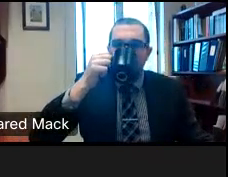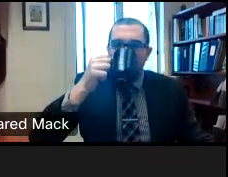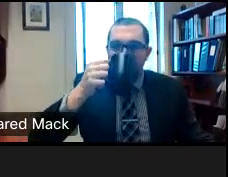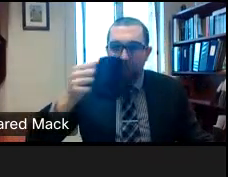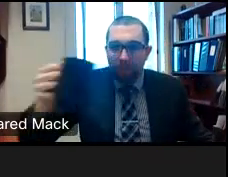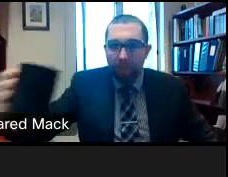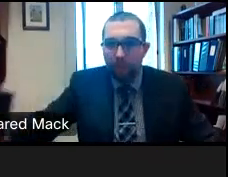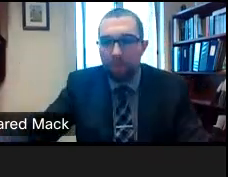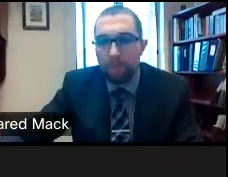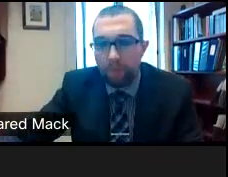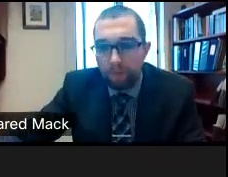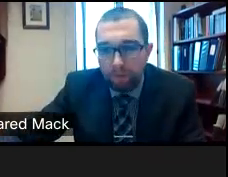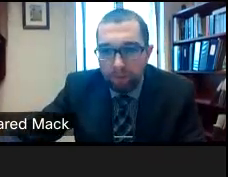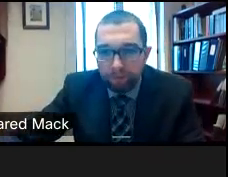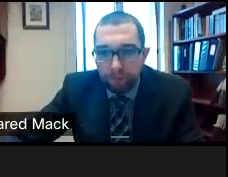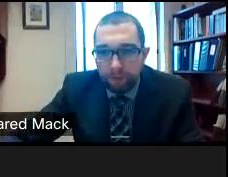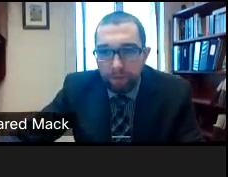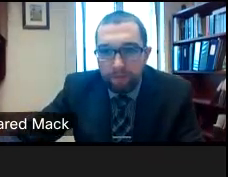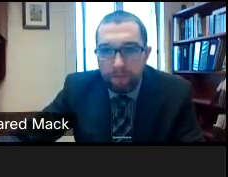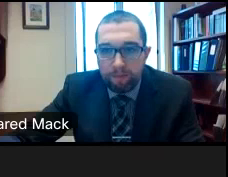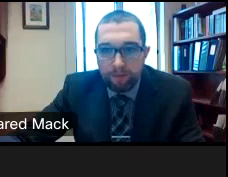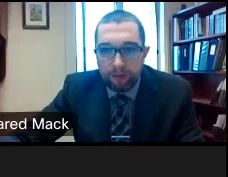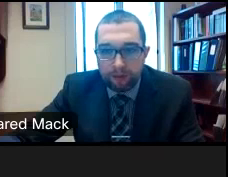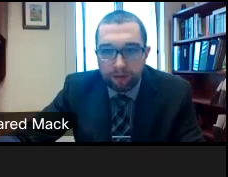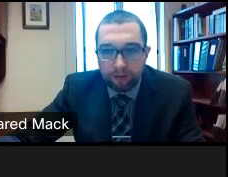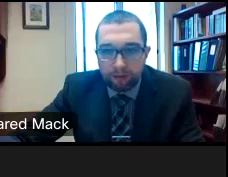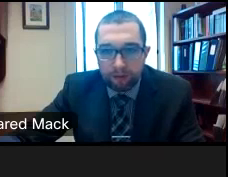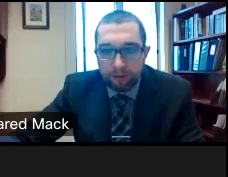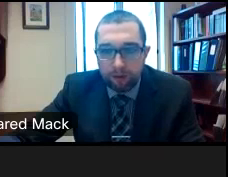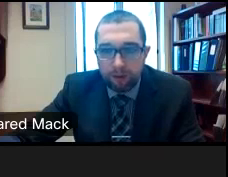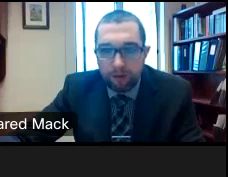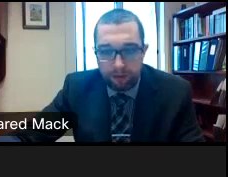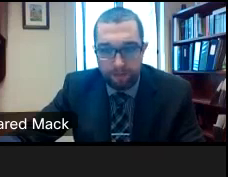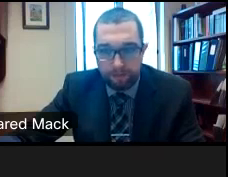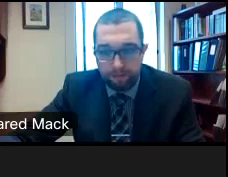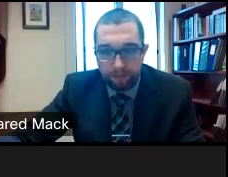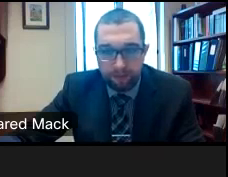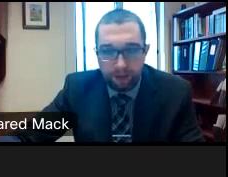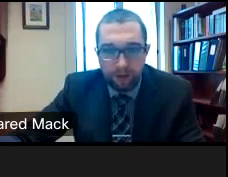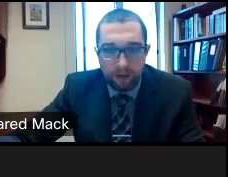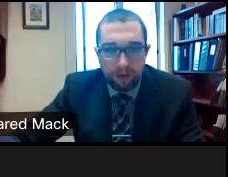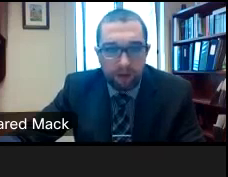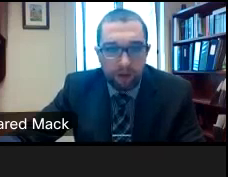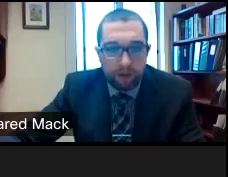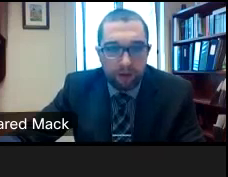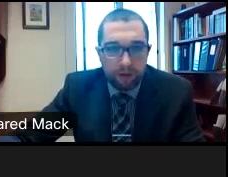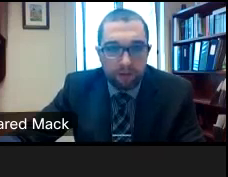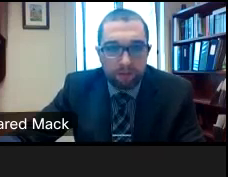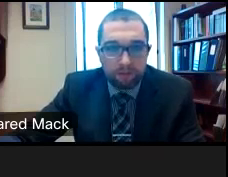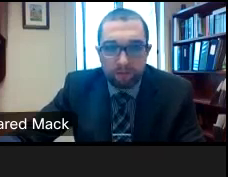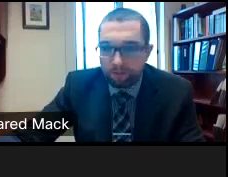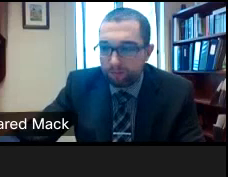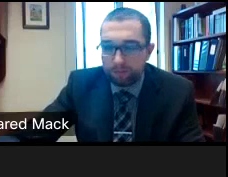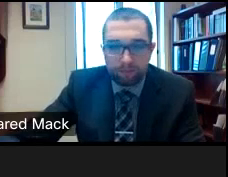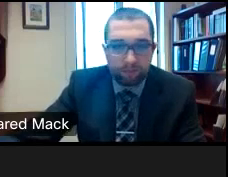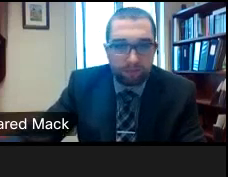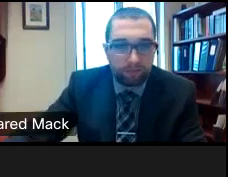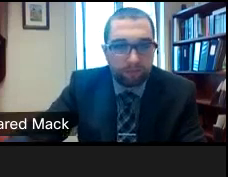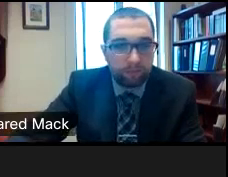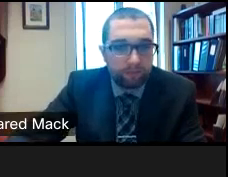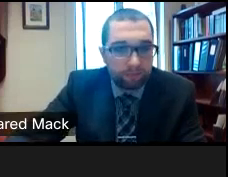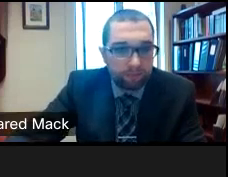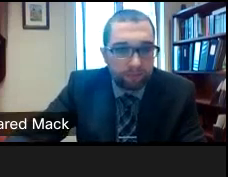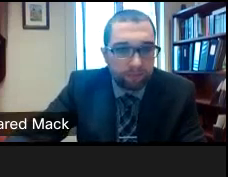No, okay. It's a, and I do that.